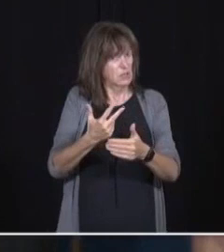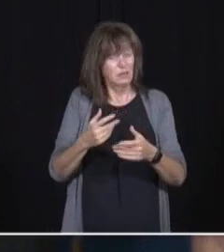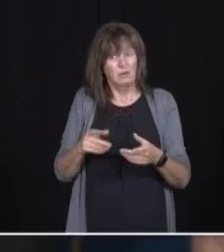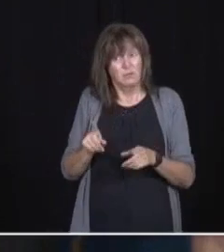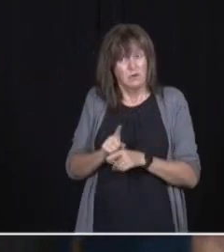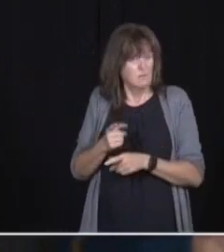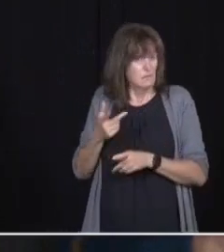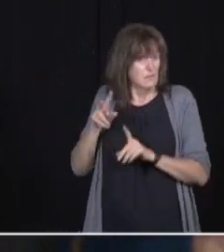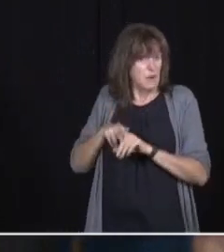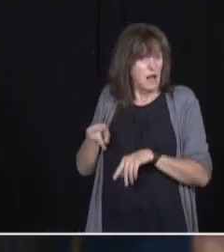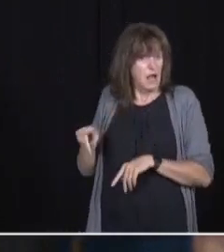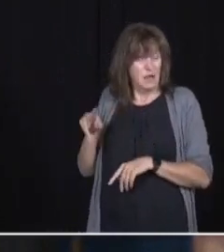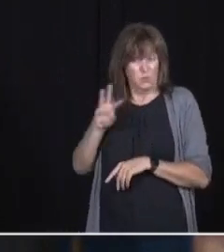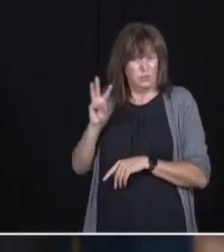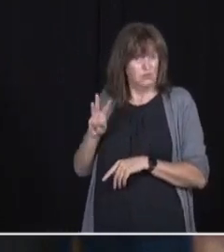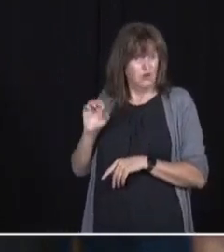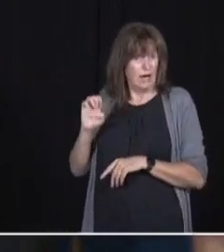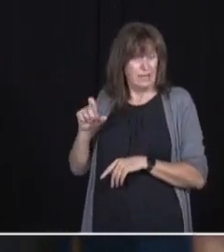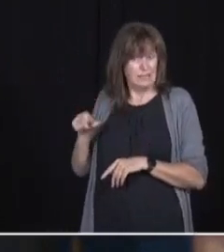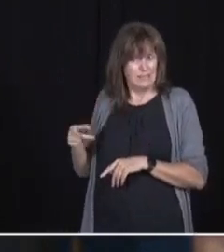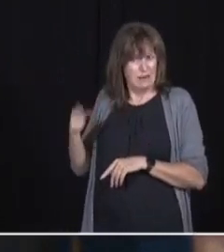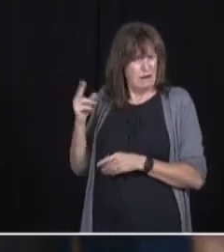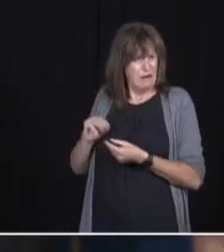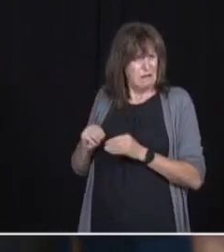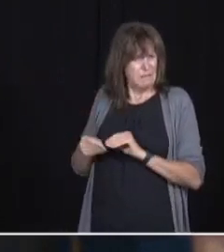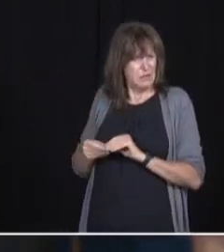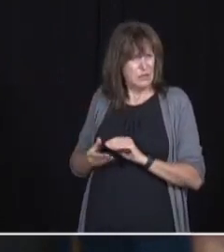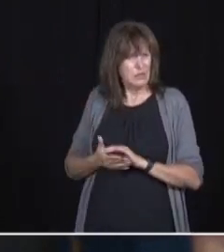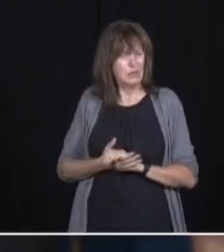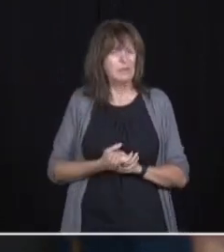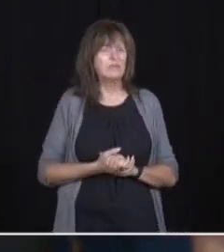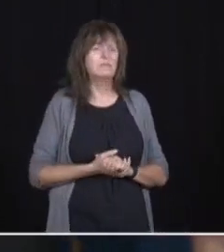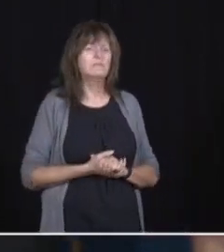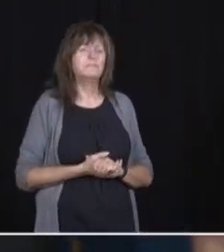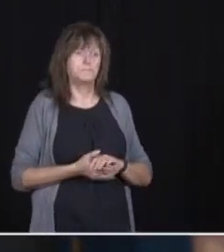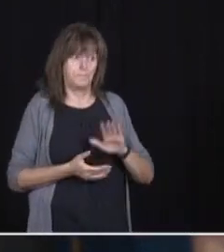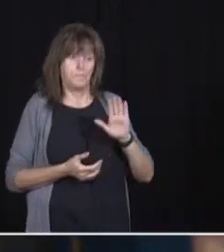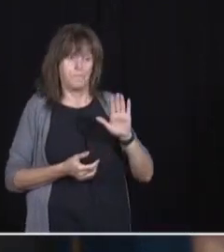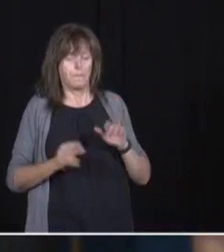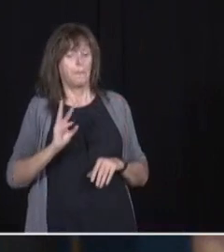So what are you thinking about there? So on two fronts and then I will pass it over